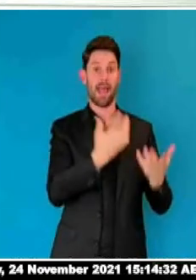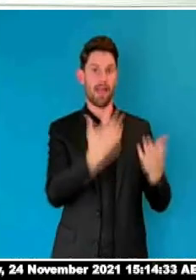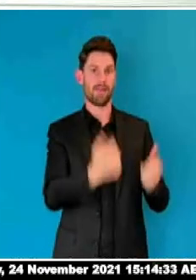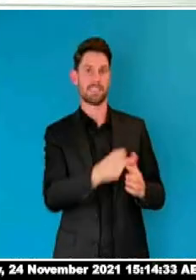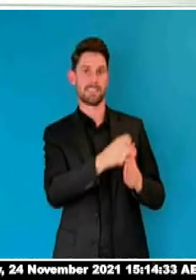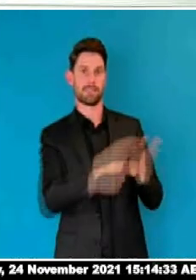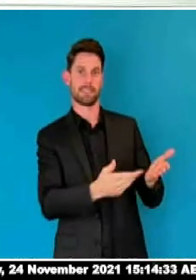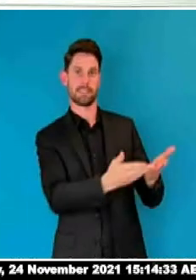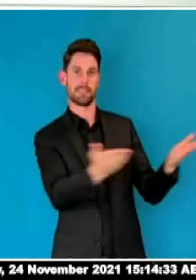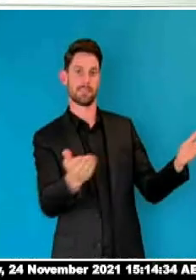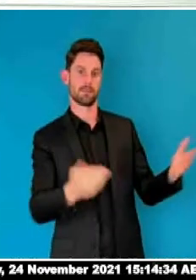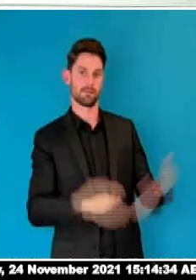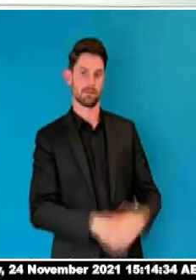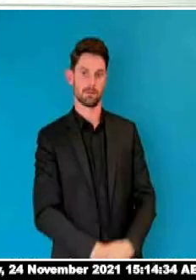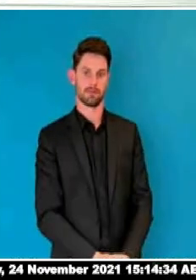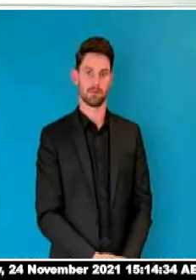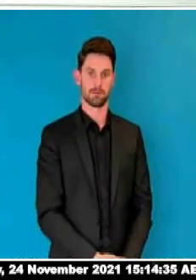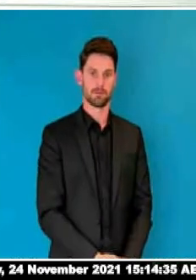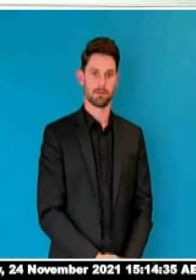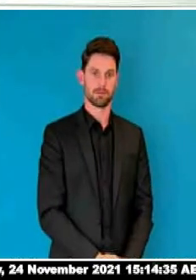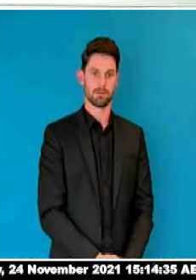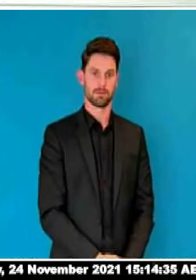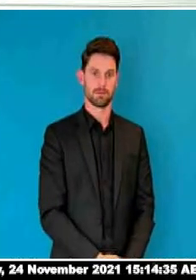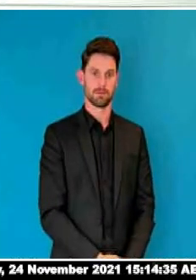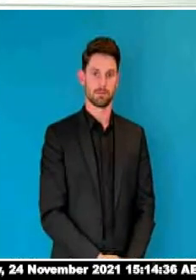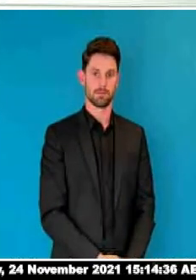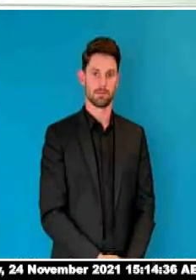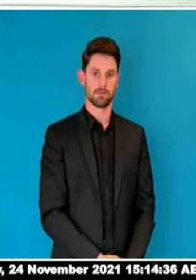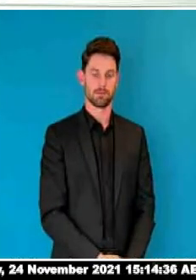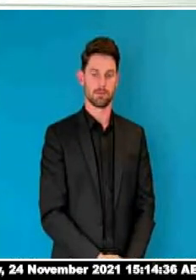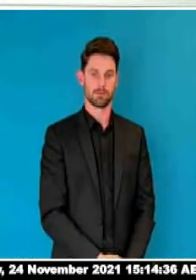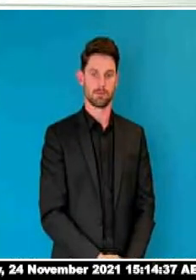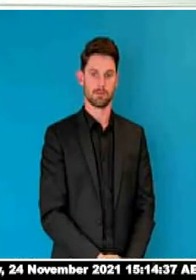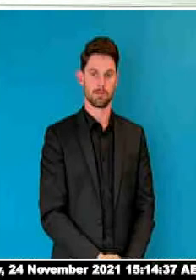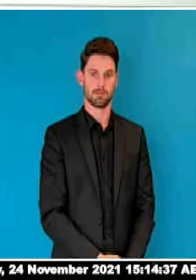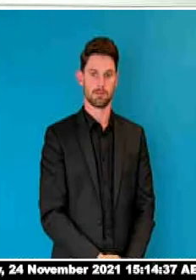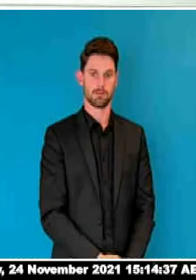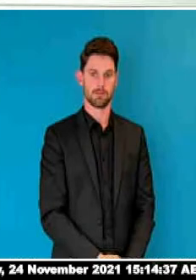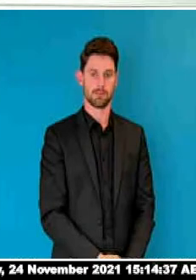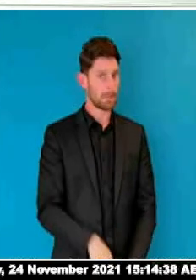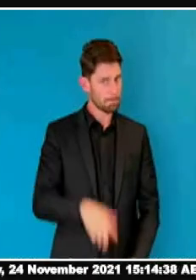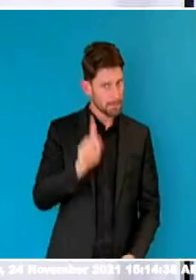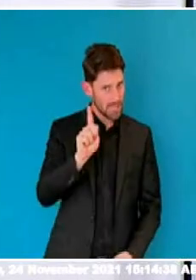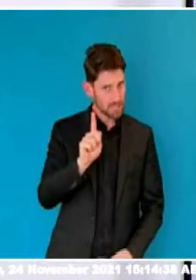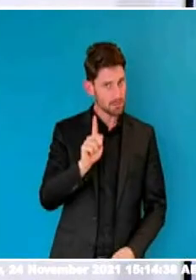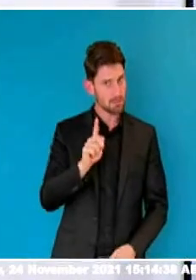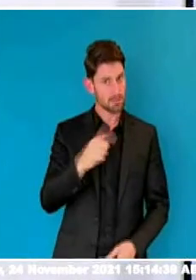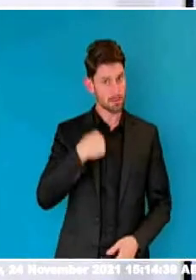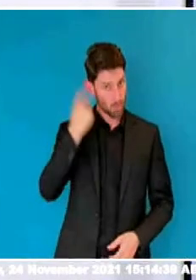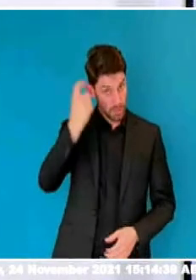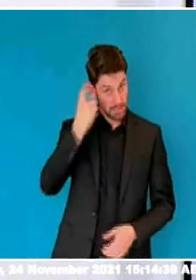There is no requirement, is there, in terms of a membership of Safe Work